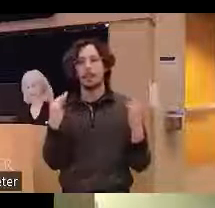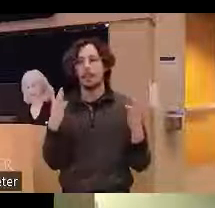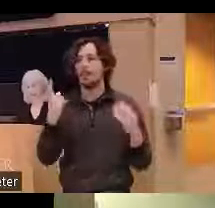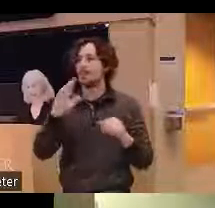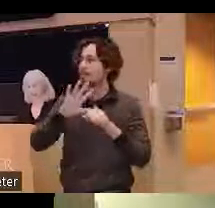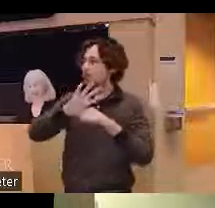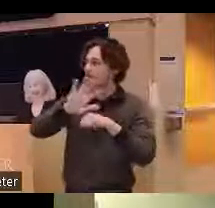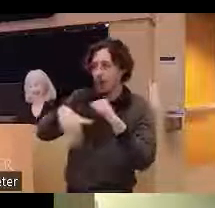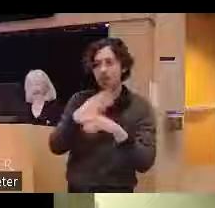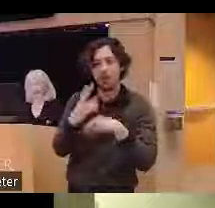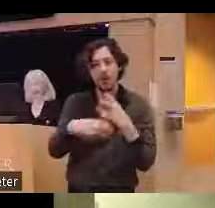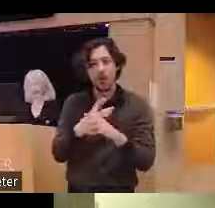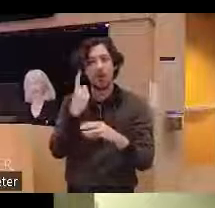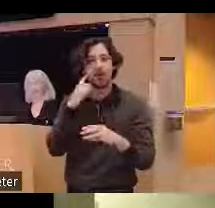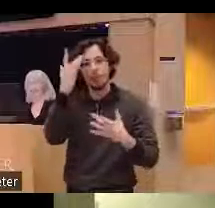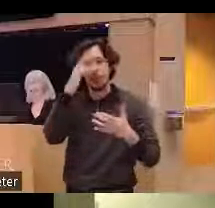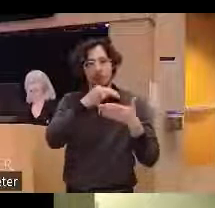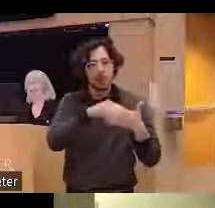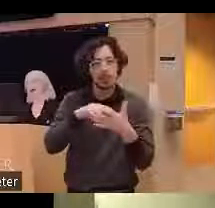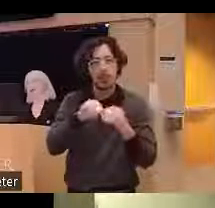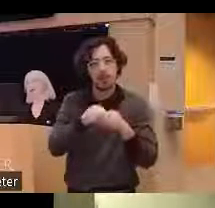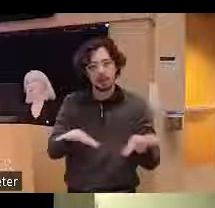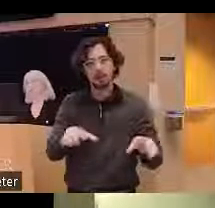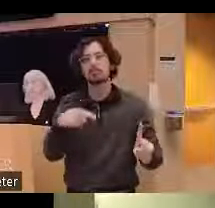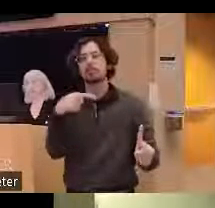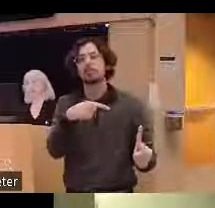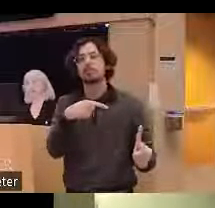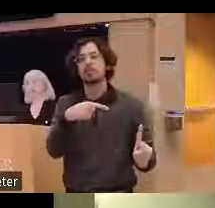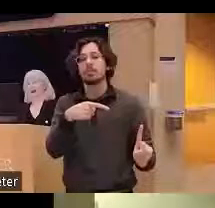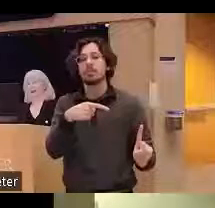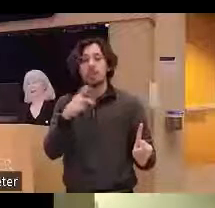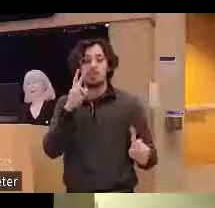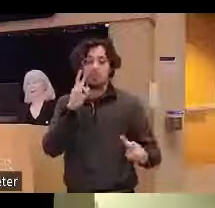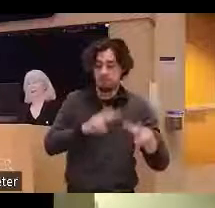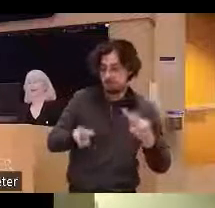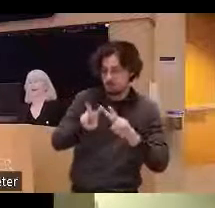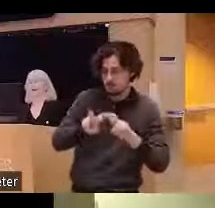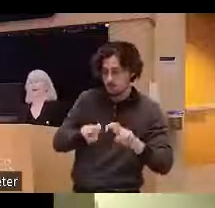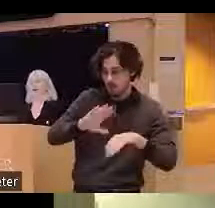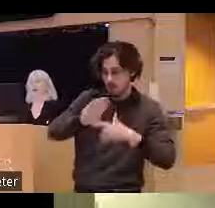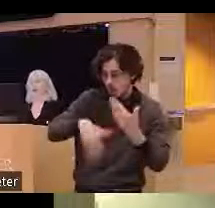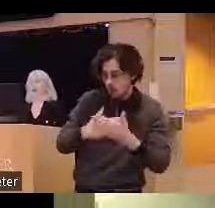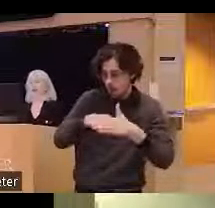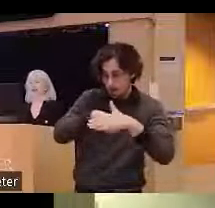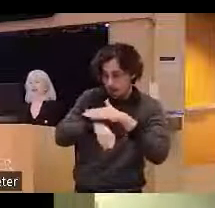probably you know and they looked at all of the births um and what they found that schizophrenia